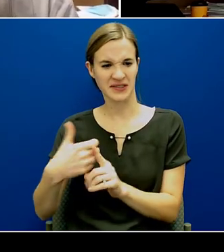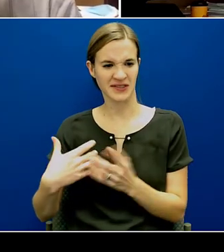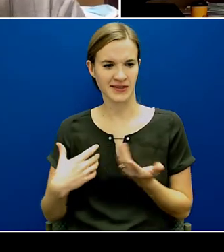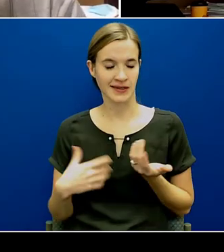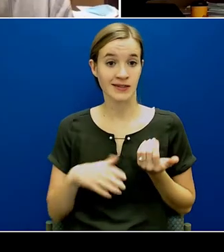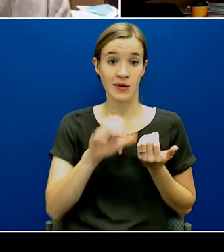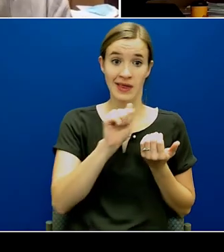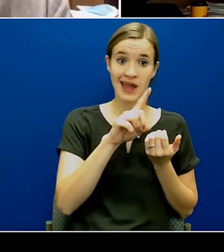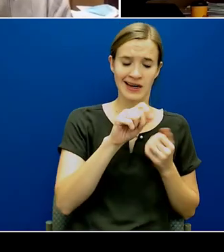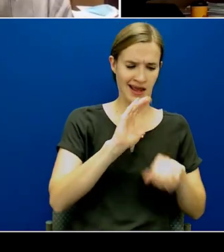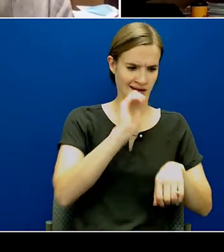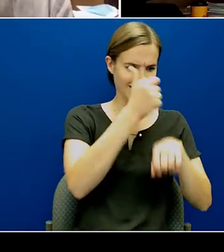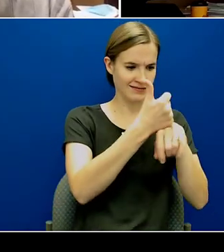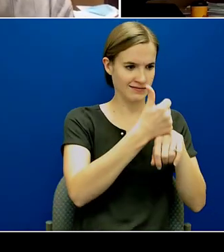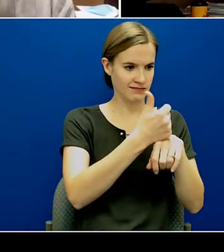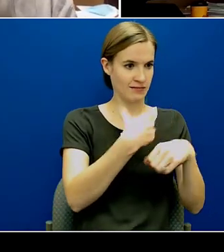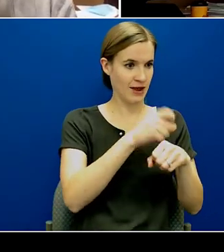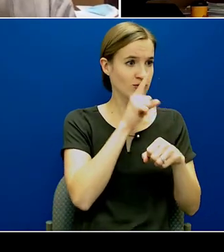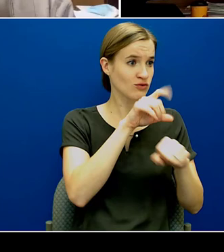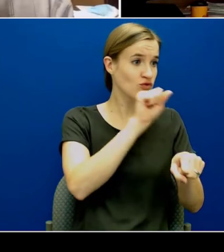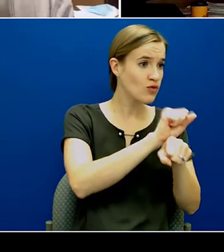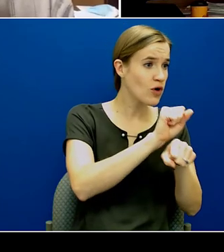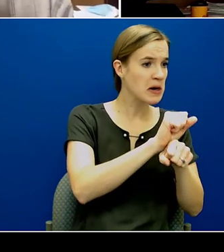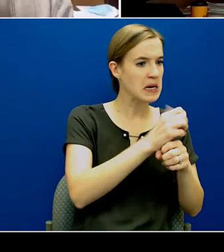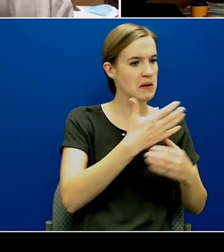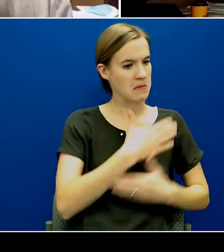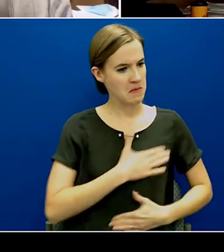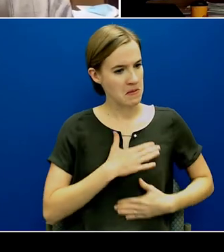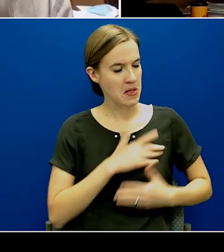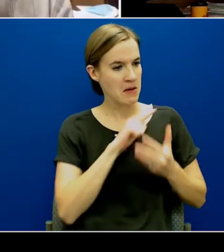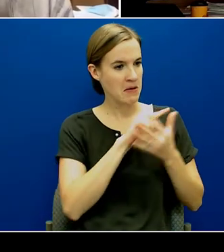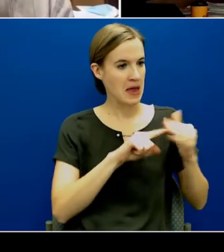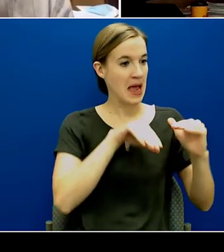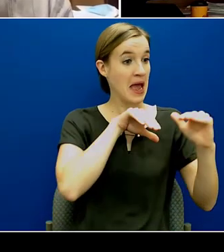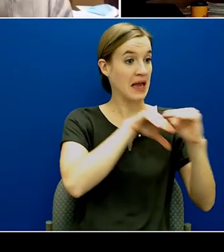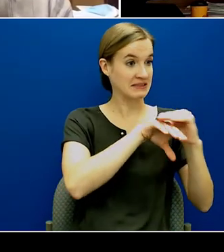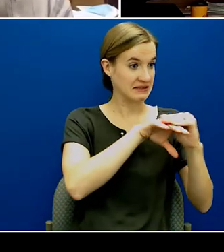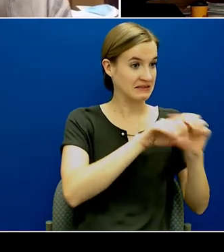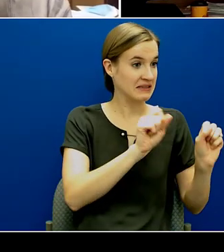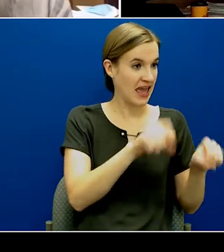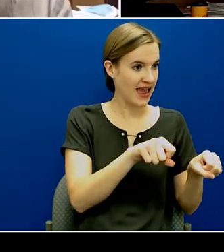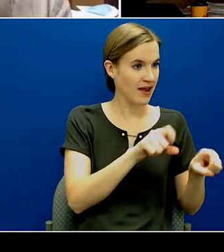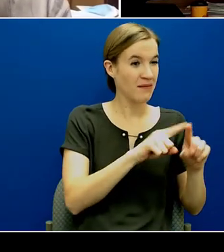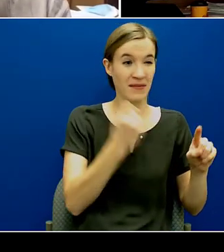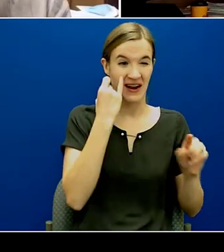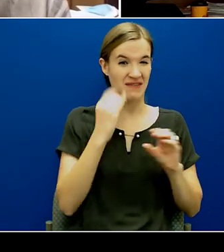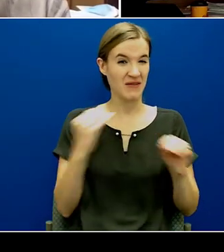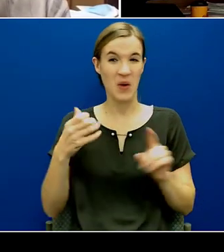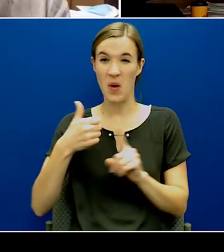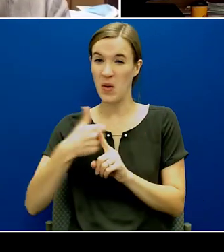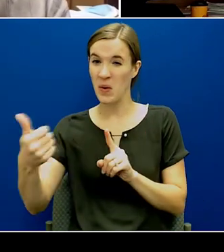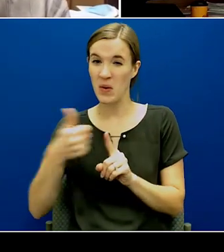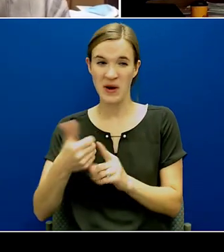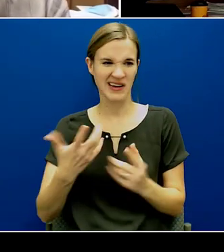accessible transportation. How do you deal with, you mentioned taxi cabs. So how do you deal with the accessibility? I'm assuming you